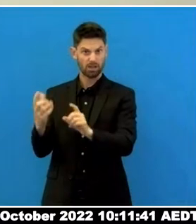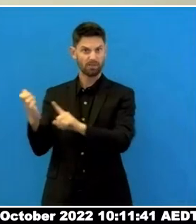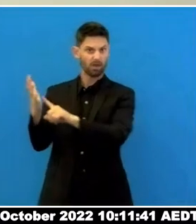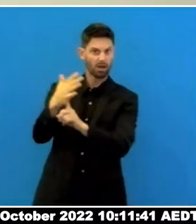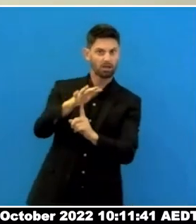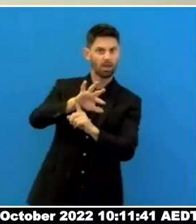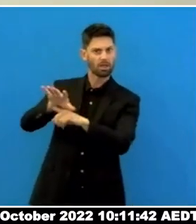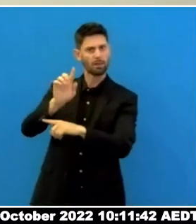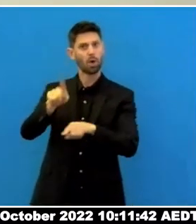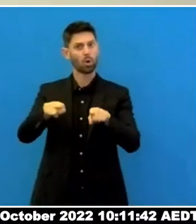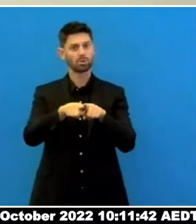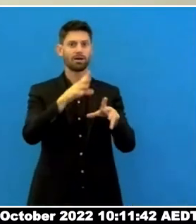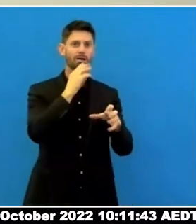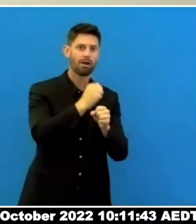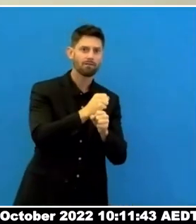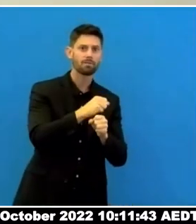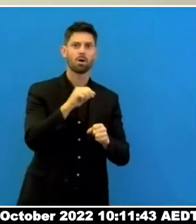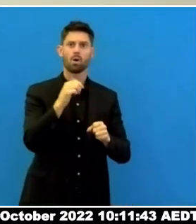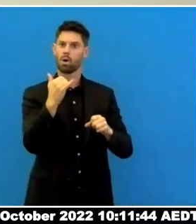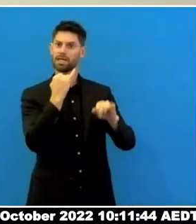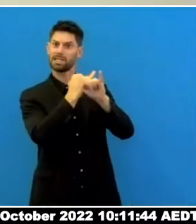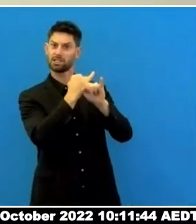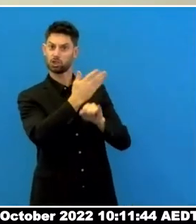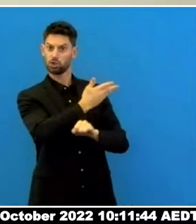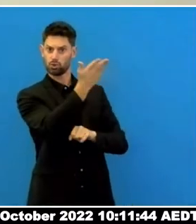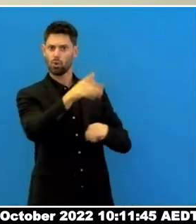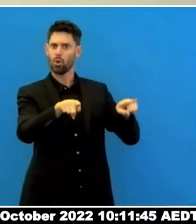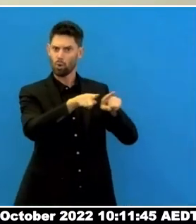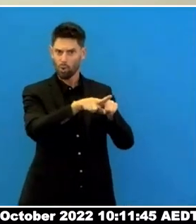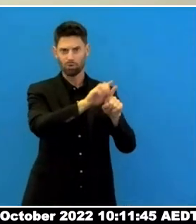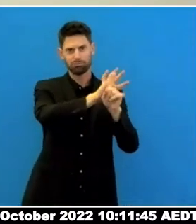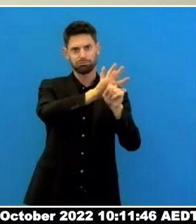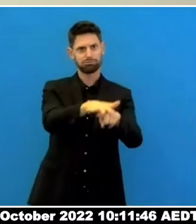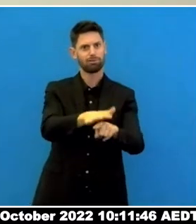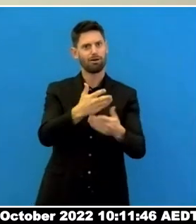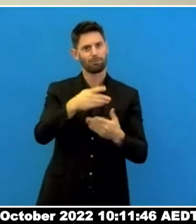where entrenched patterns and structures of power overlap and interlock